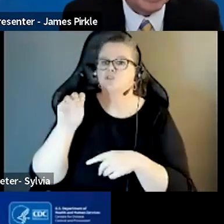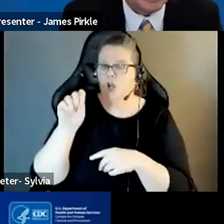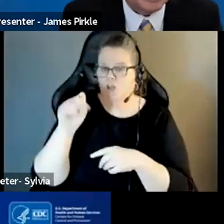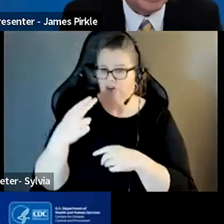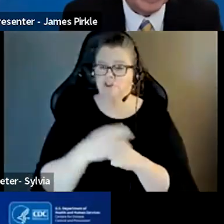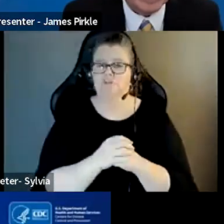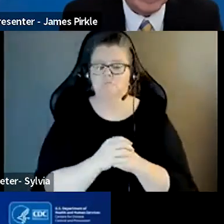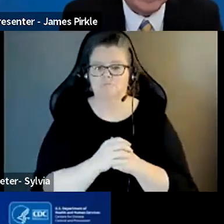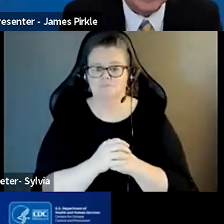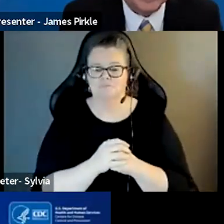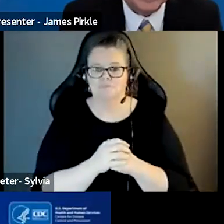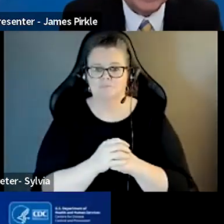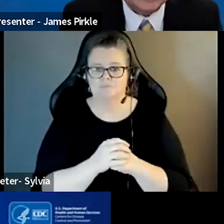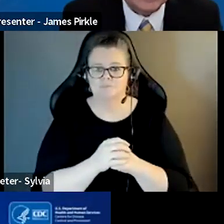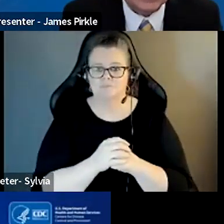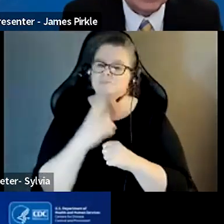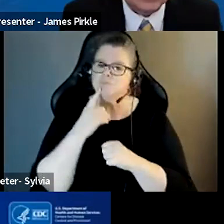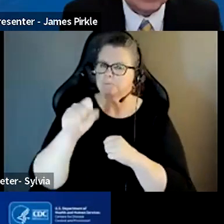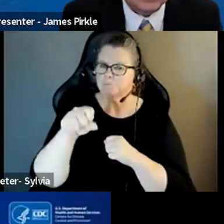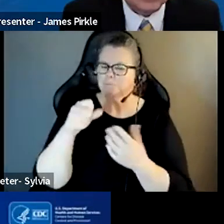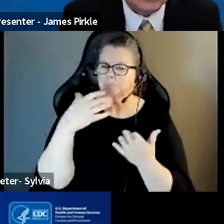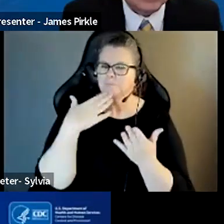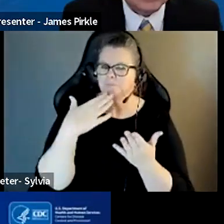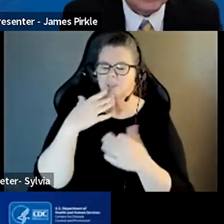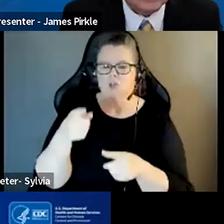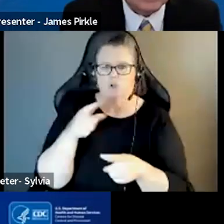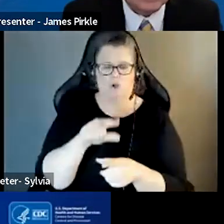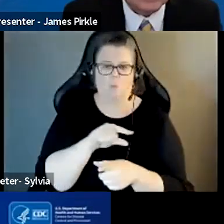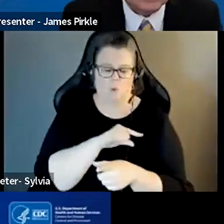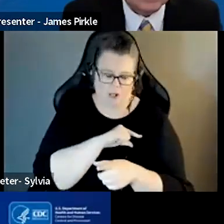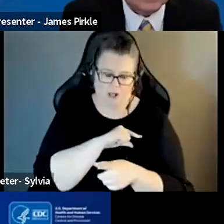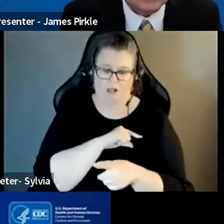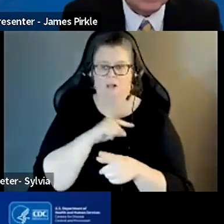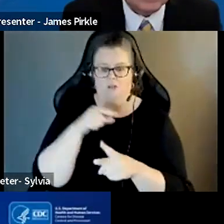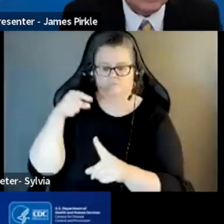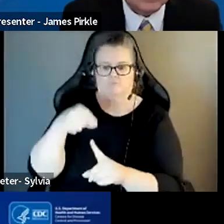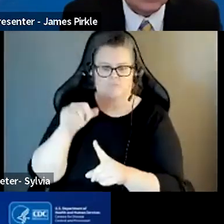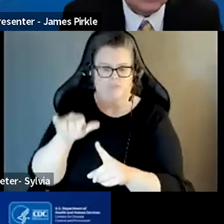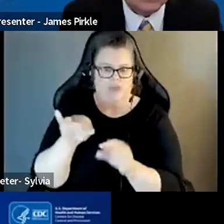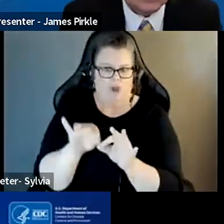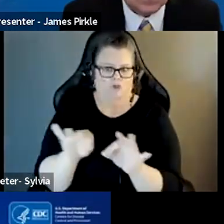Thank you. So quality being just such a critical goal and the focus of so much effort,